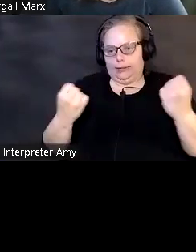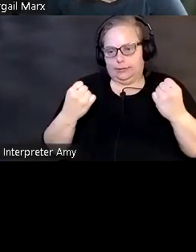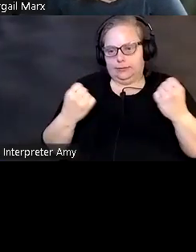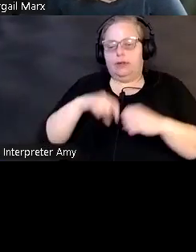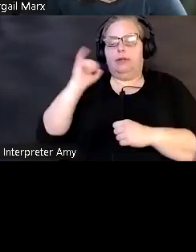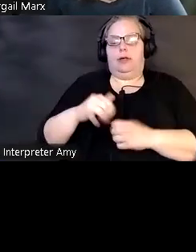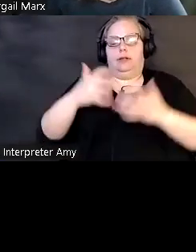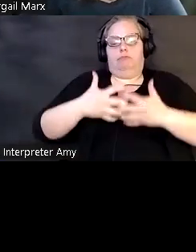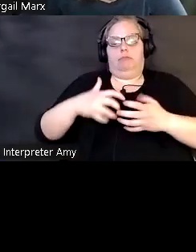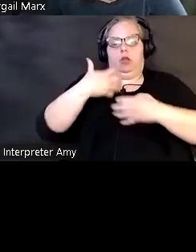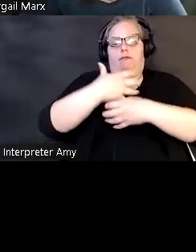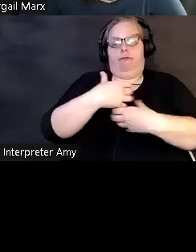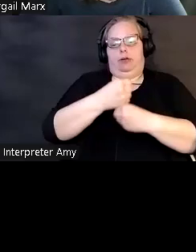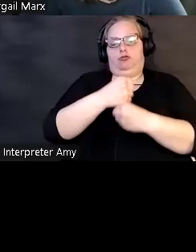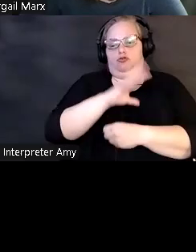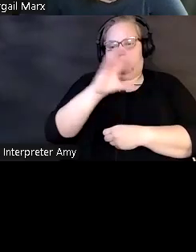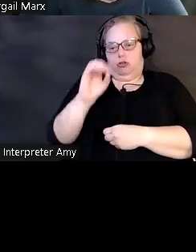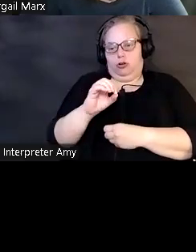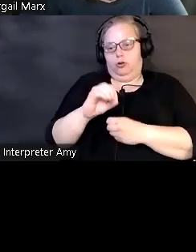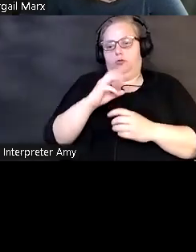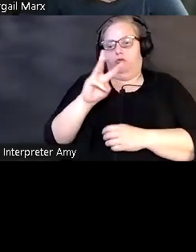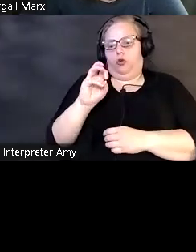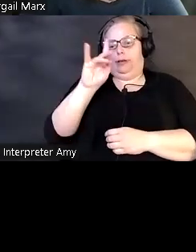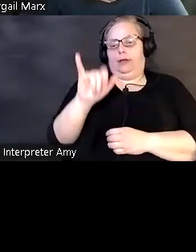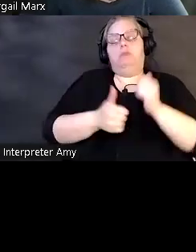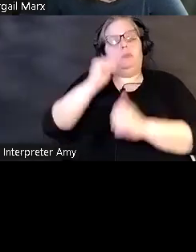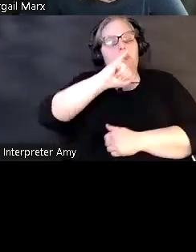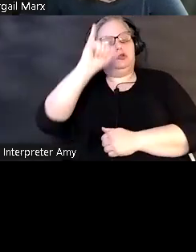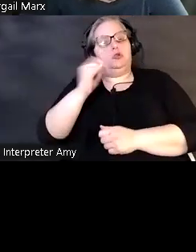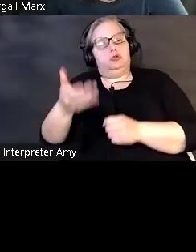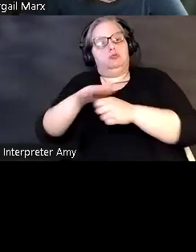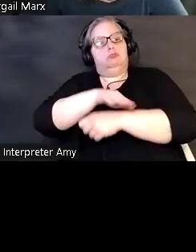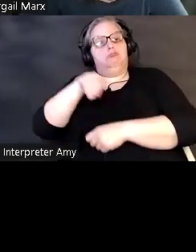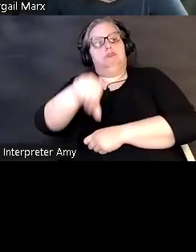Most insurance companies will cover repairs as well, so beyond those three accidental breaks,